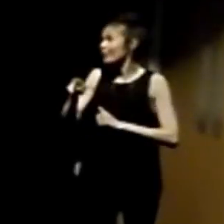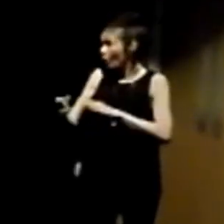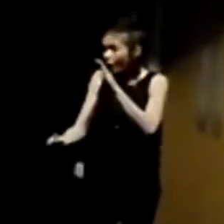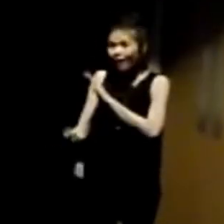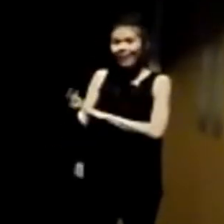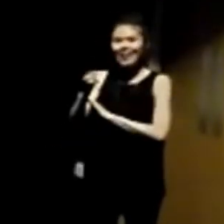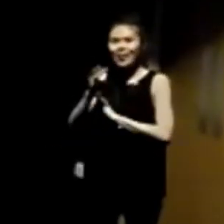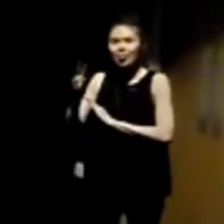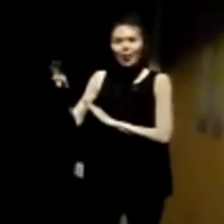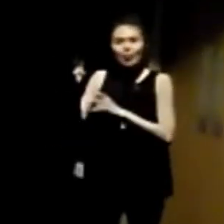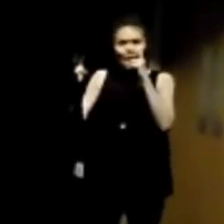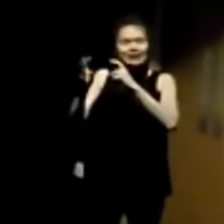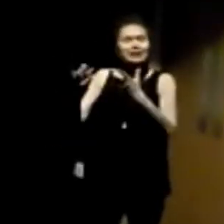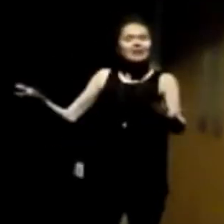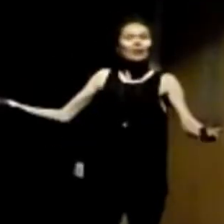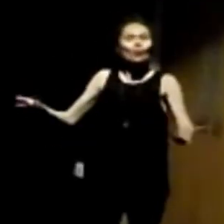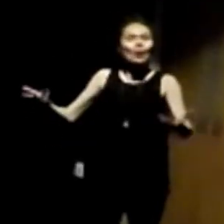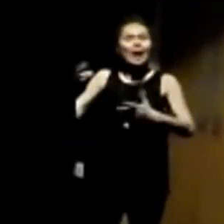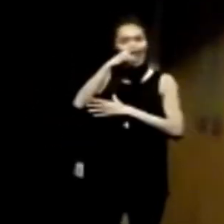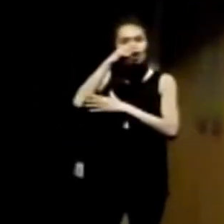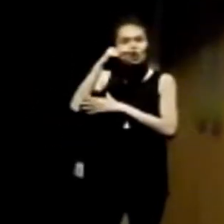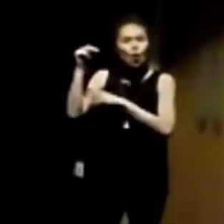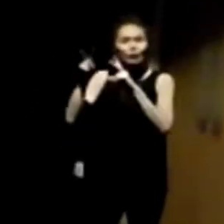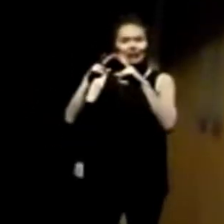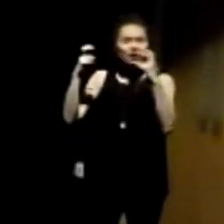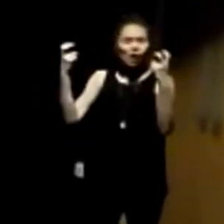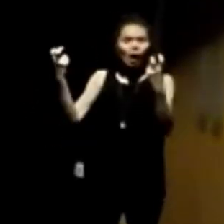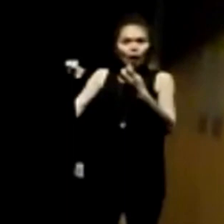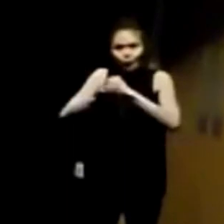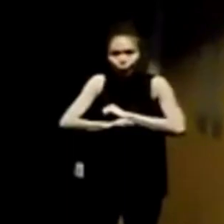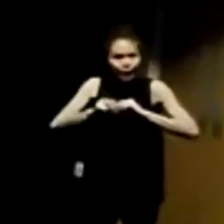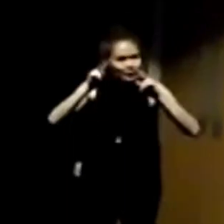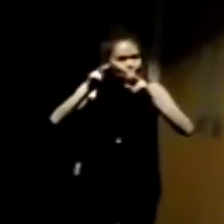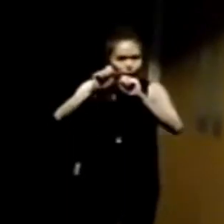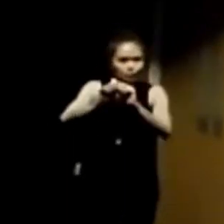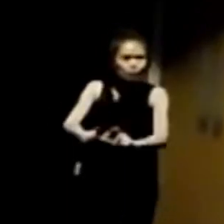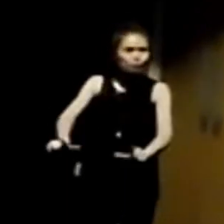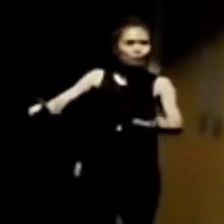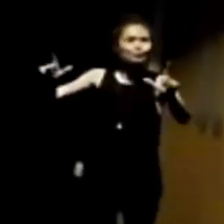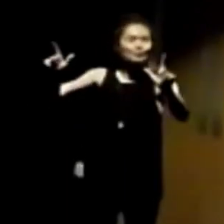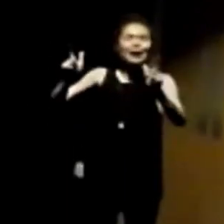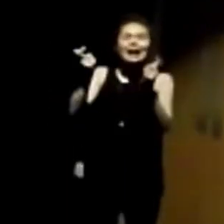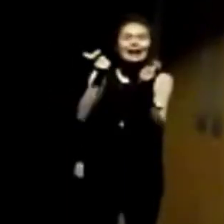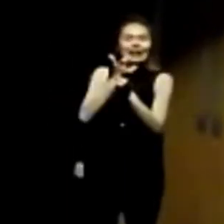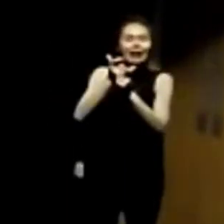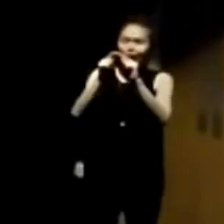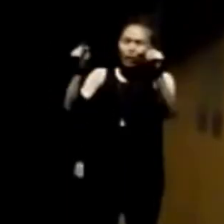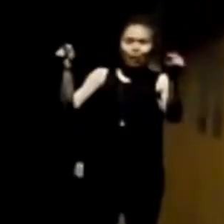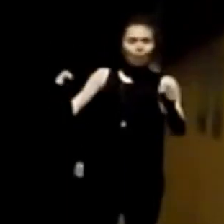waiting for new this program to come on where Boris Piffle Johnson has been back sent back to 1606.